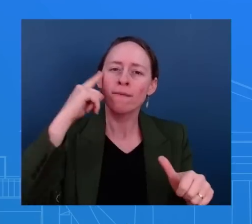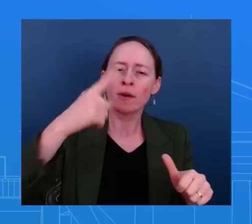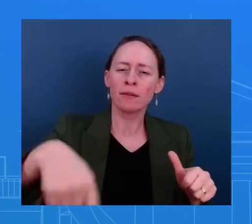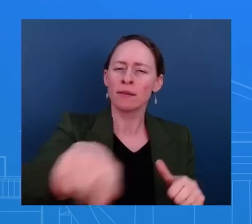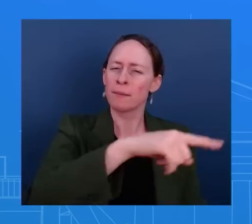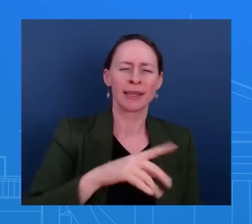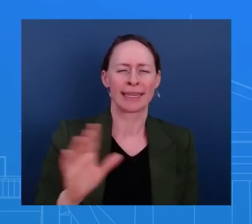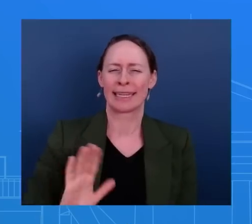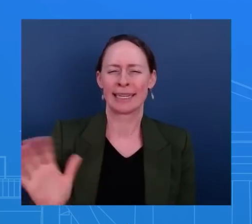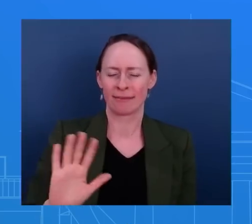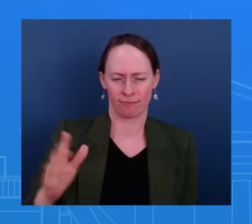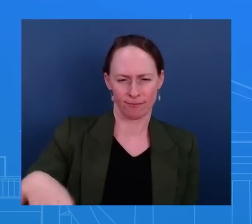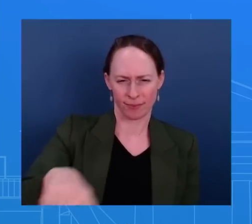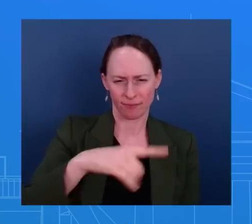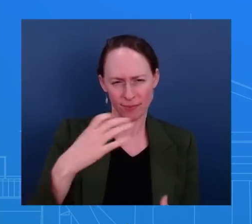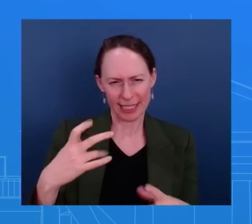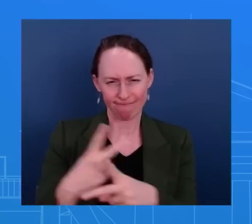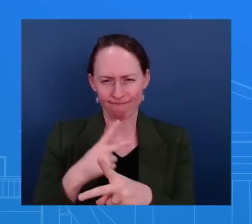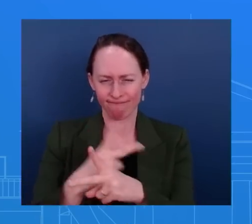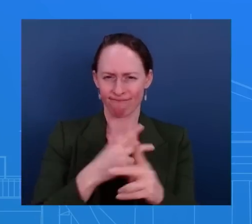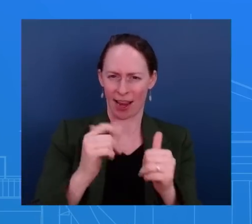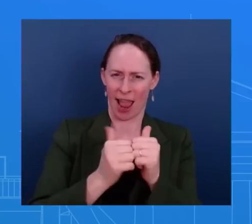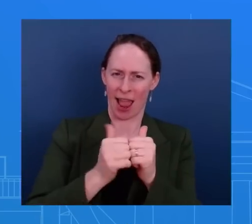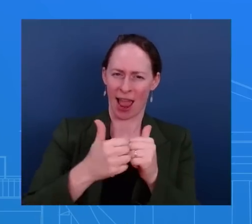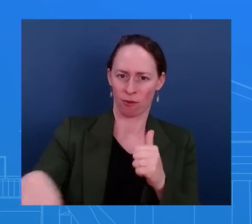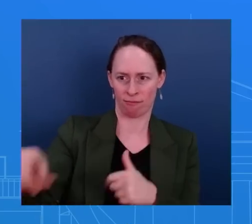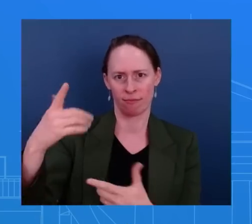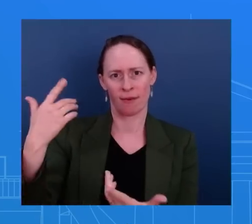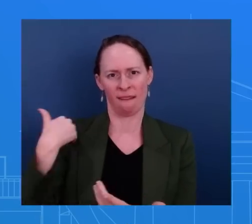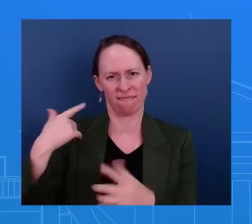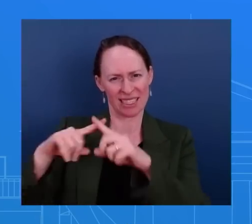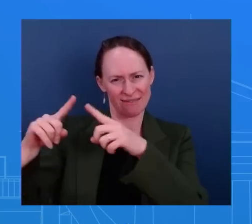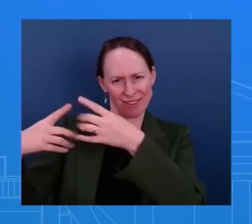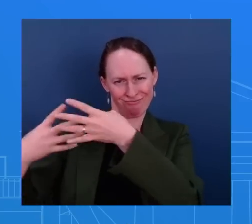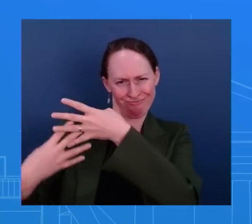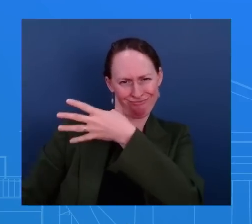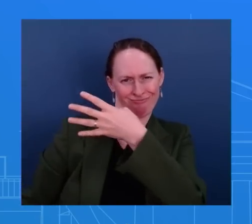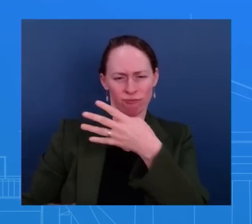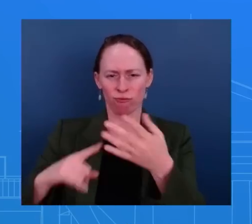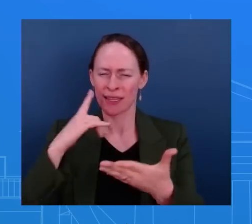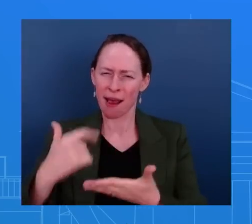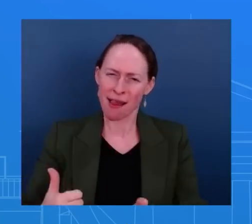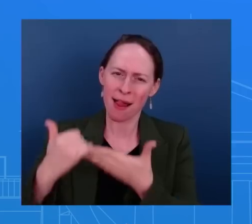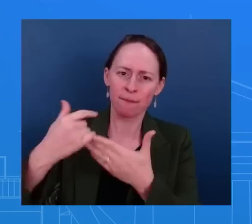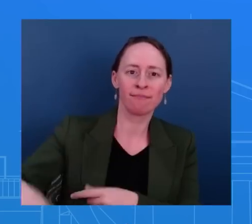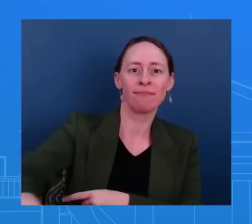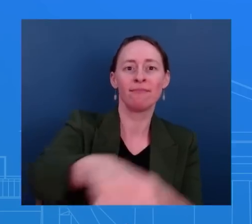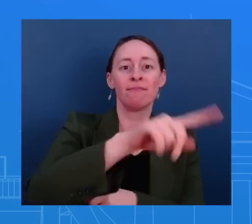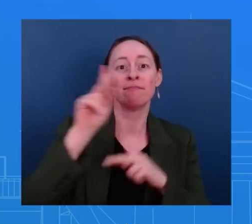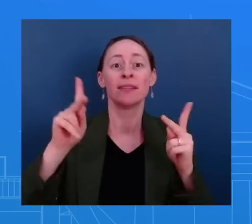and practices that hit people in their pocketbooks. With that, Zeke, what you got? The Press: Thanks, Karine.